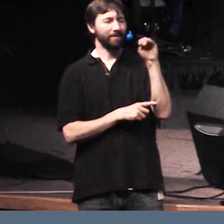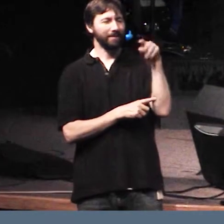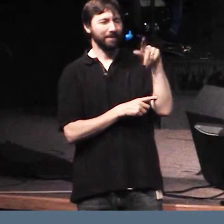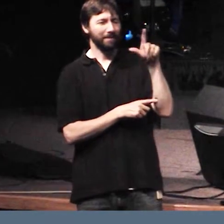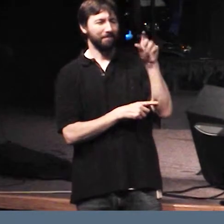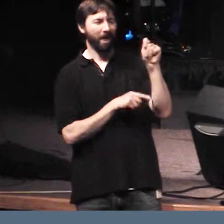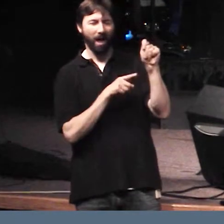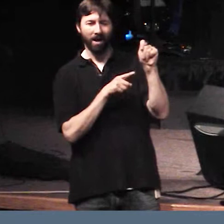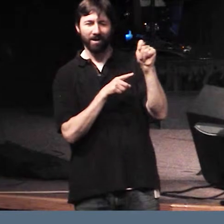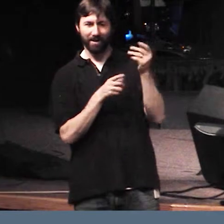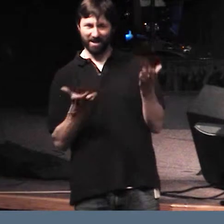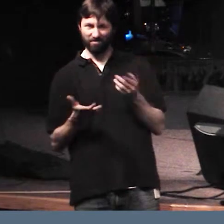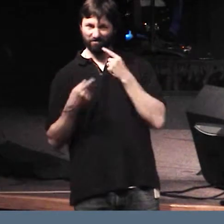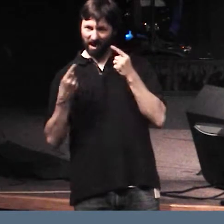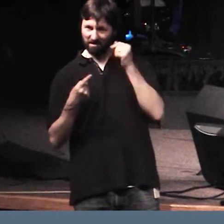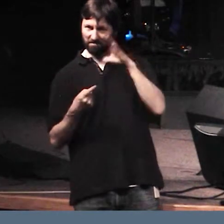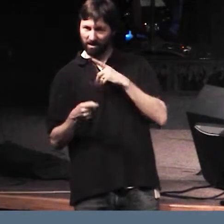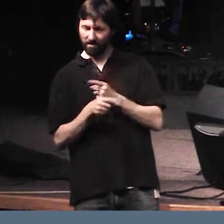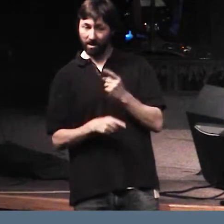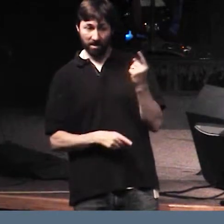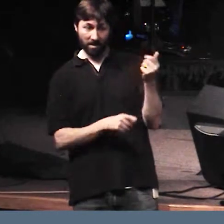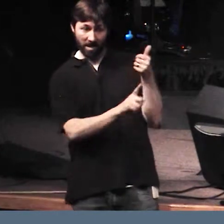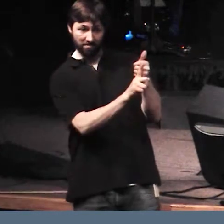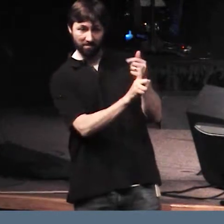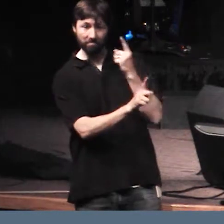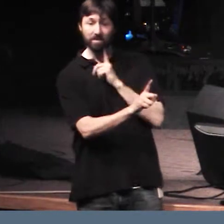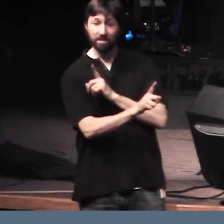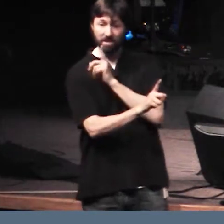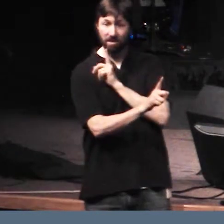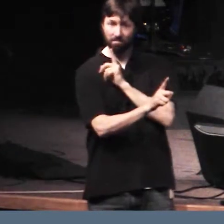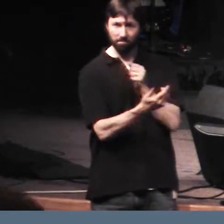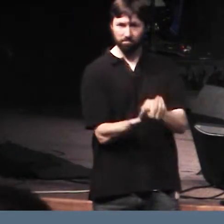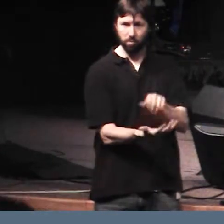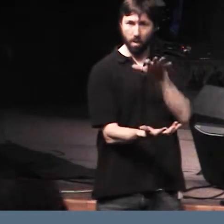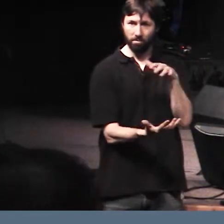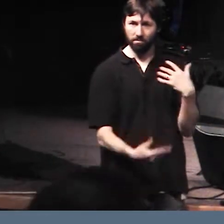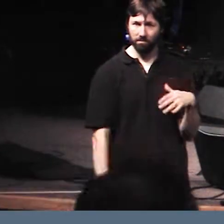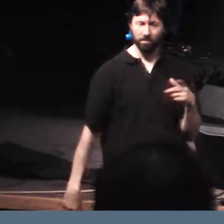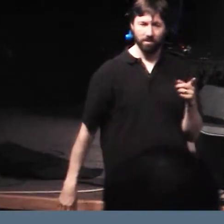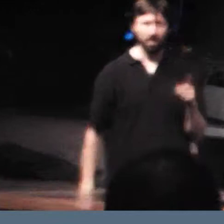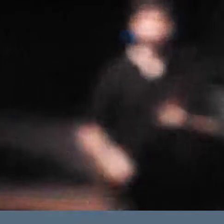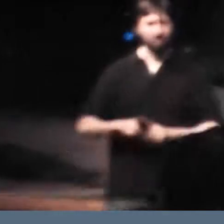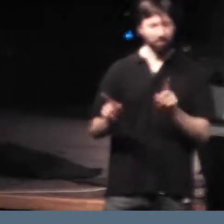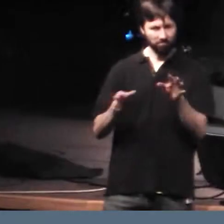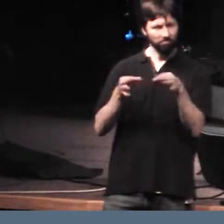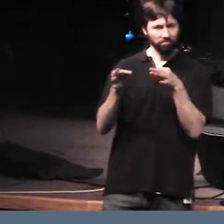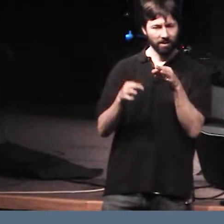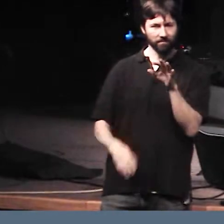but not only that - Did I tell you that he was single and he's wealthy but also I need to tell you about this